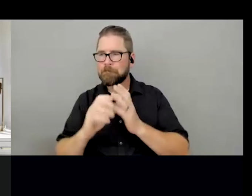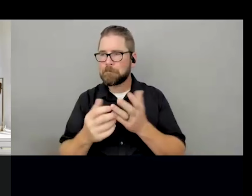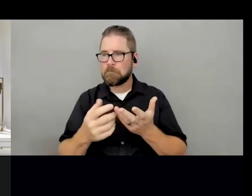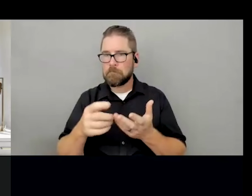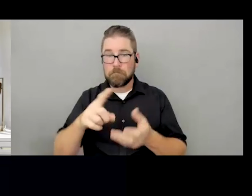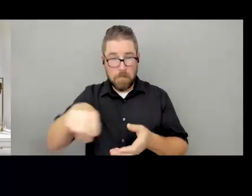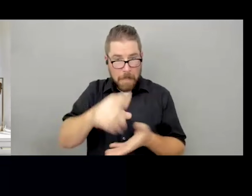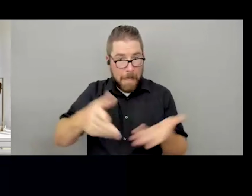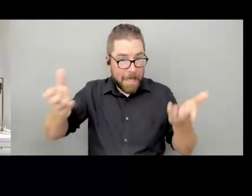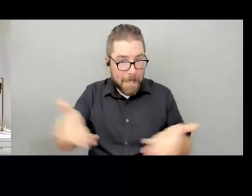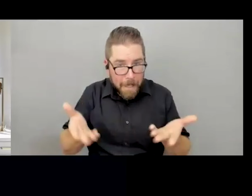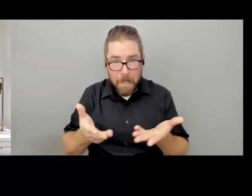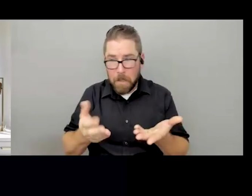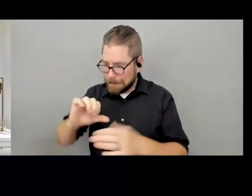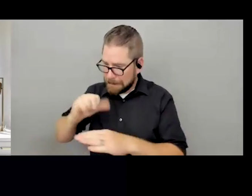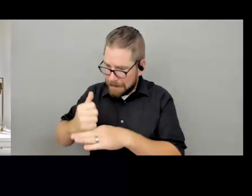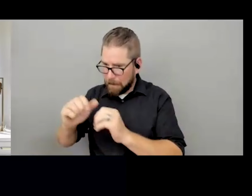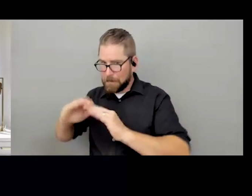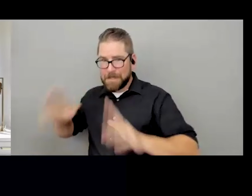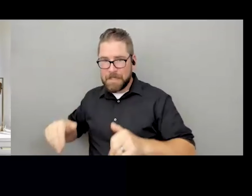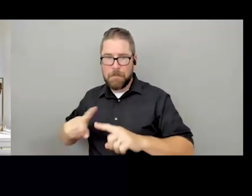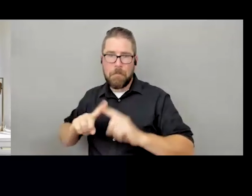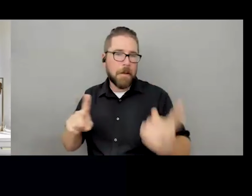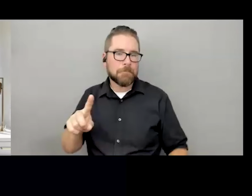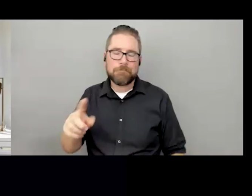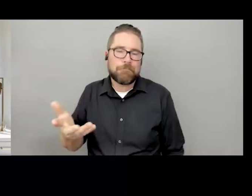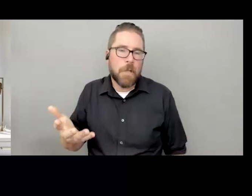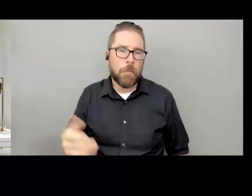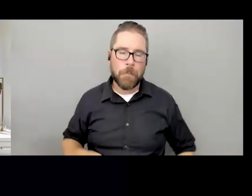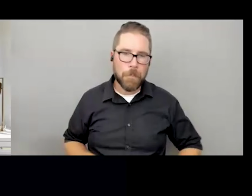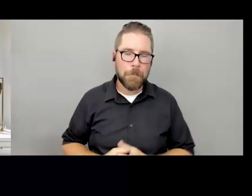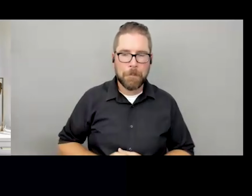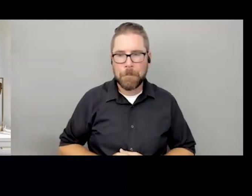But we don't we don't do it that way. But there's just a lot of different moving pieces.